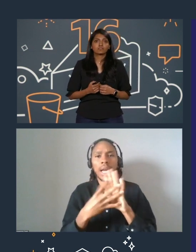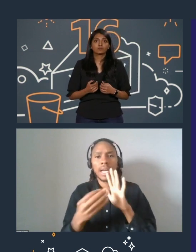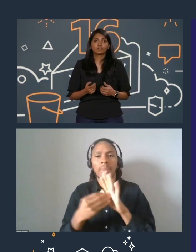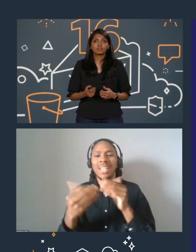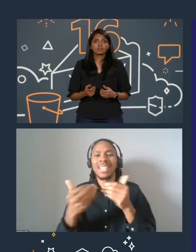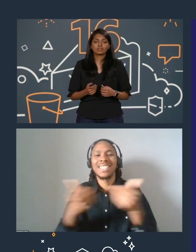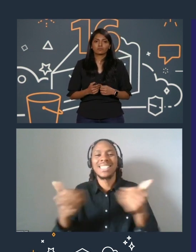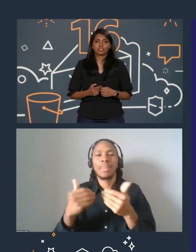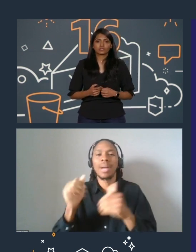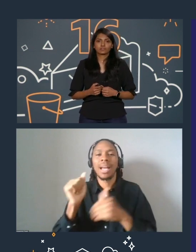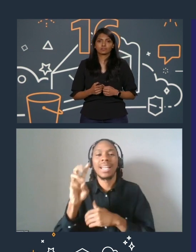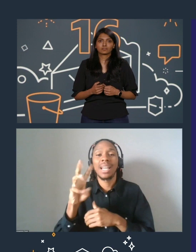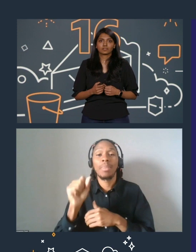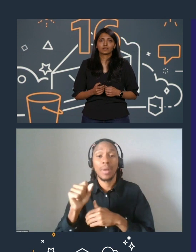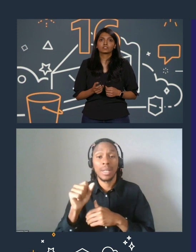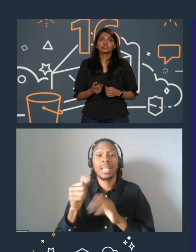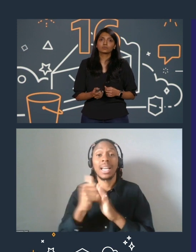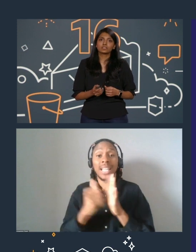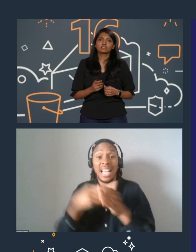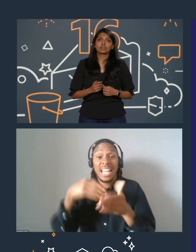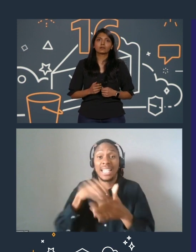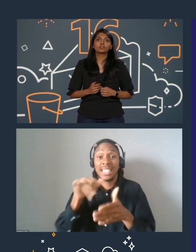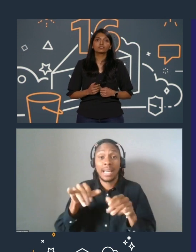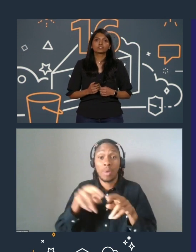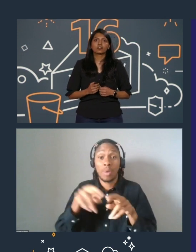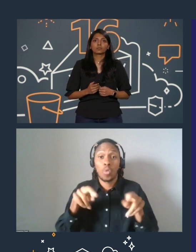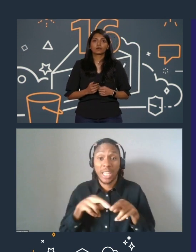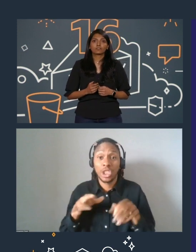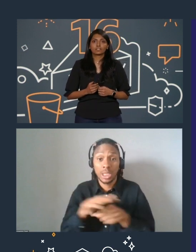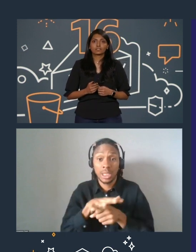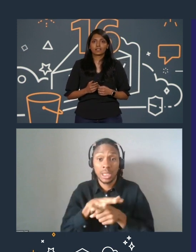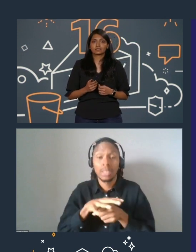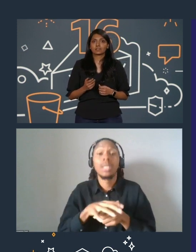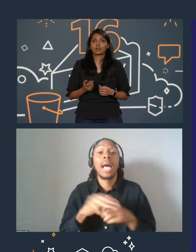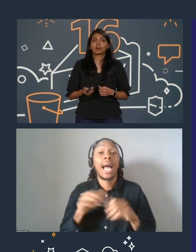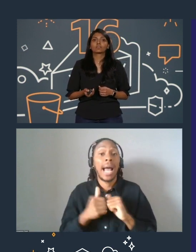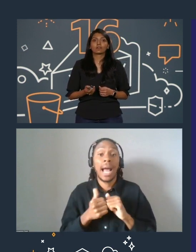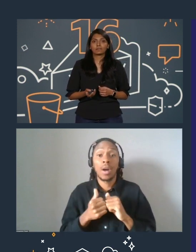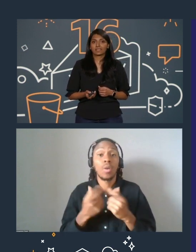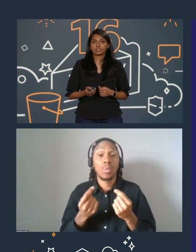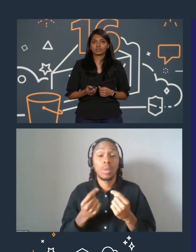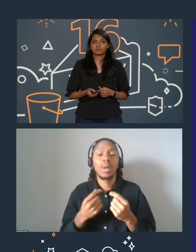even within the same region. To do this, I'm going to talk about a feature in S3 called replication.